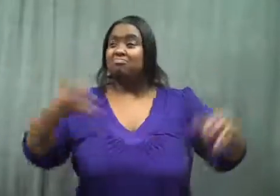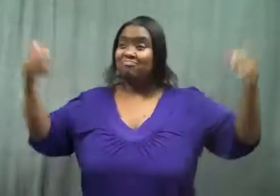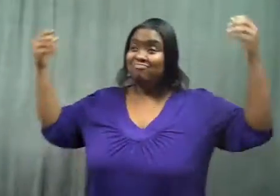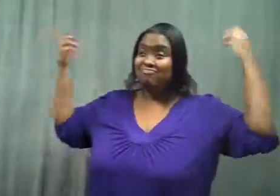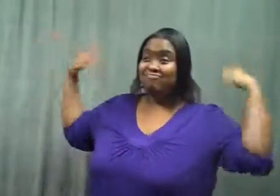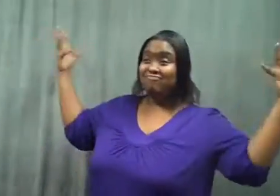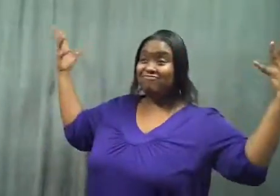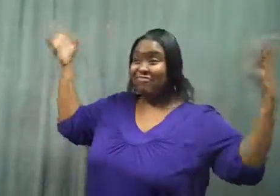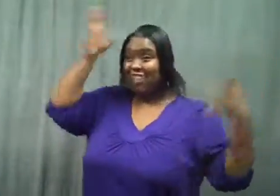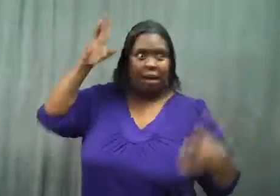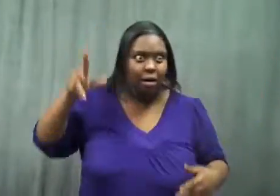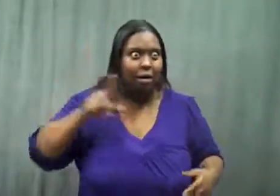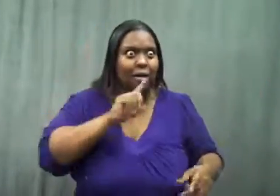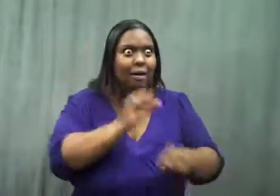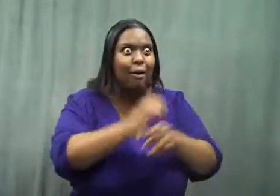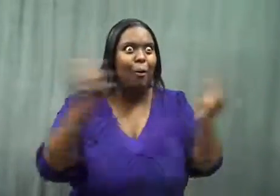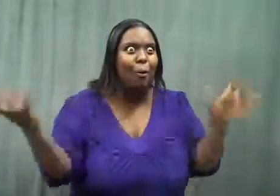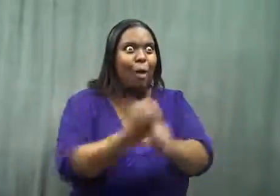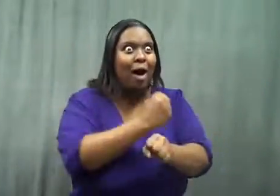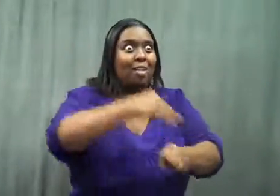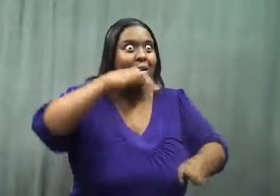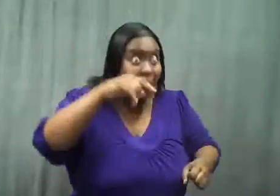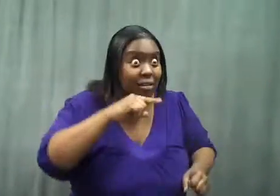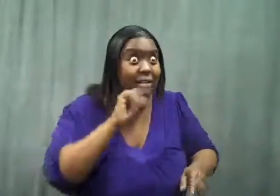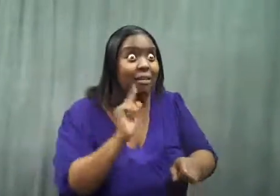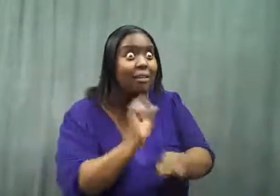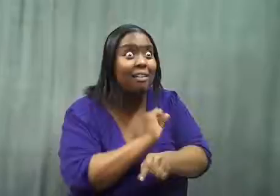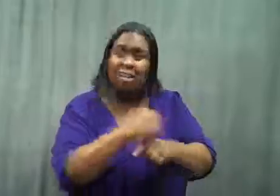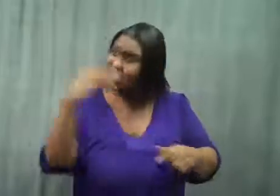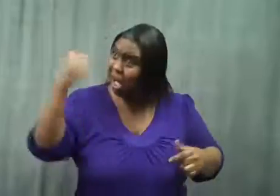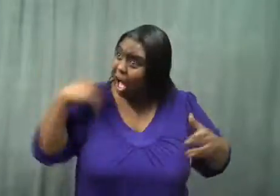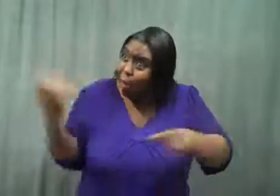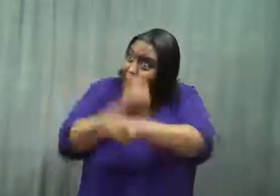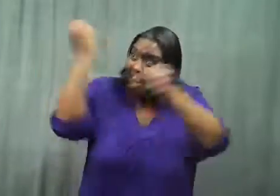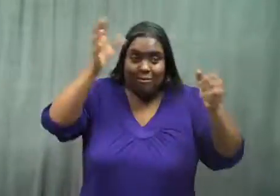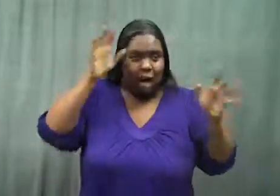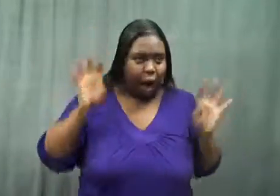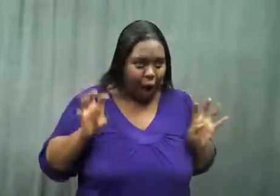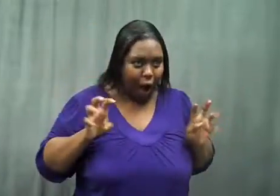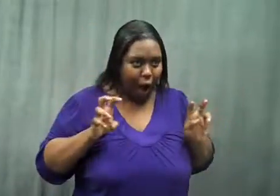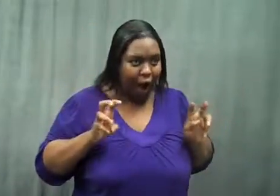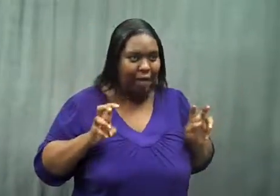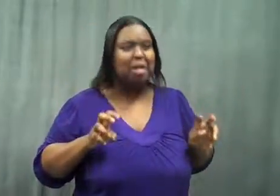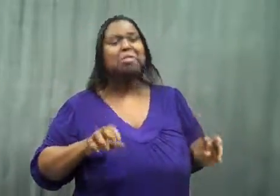I said, "Me!" "Really?" I said, "Yes!" Then he was all proud of me.